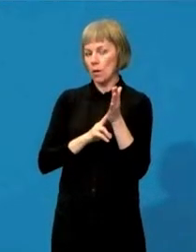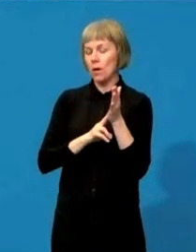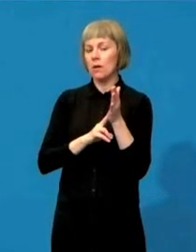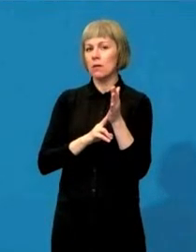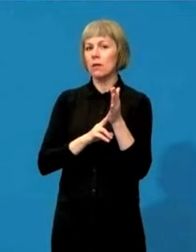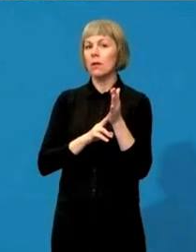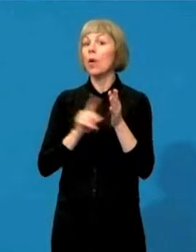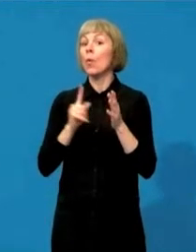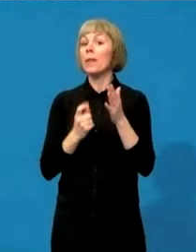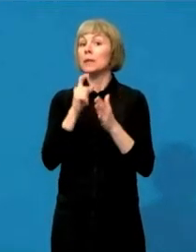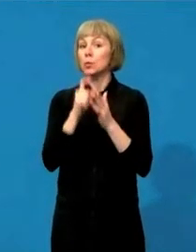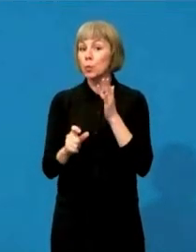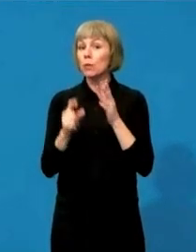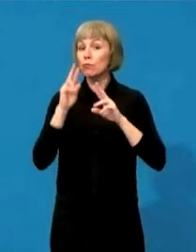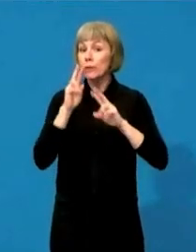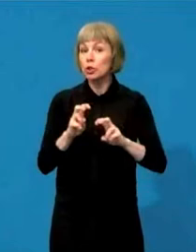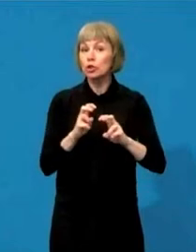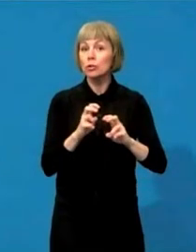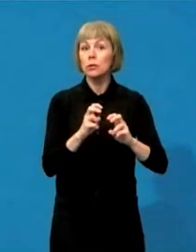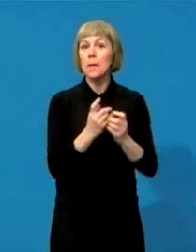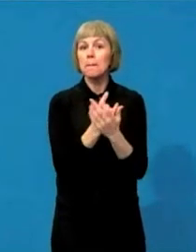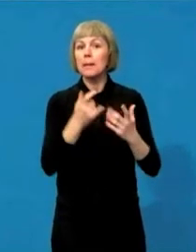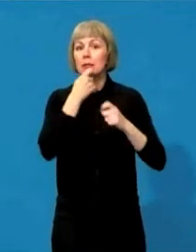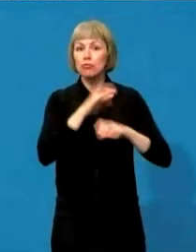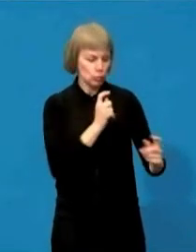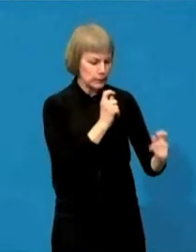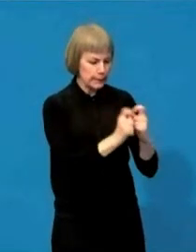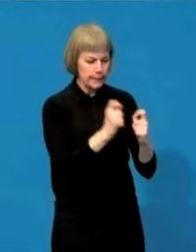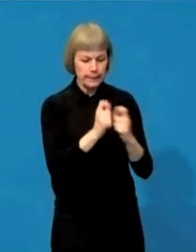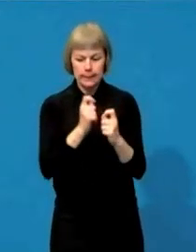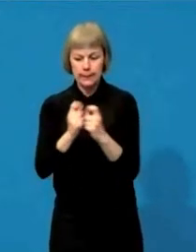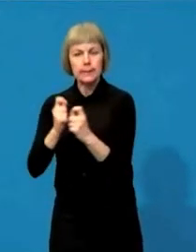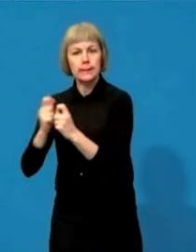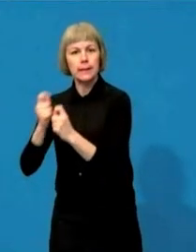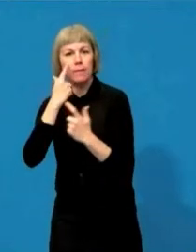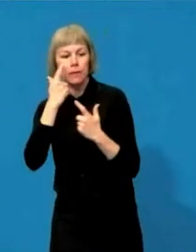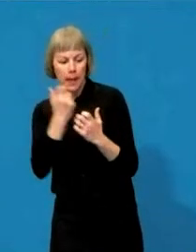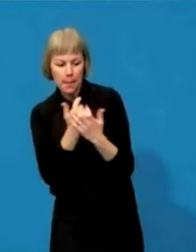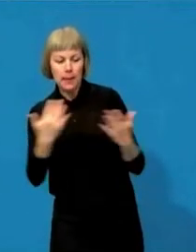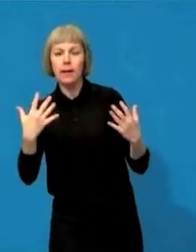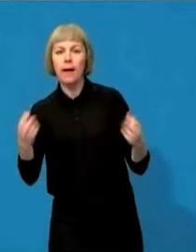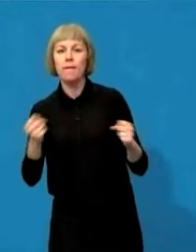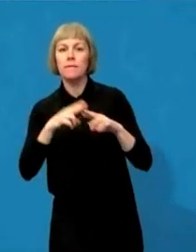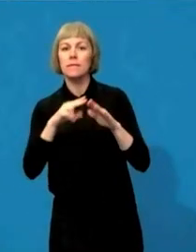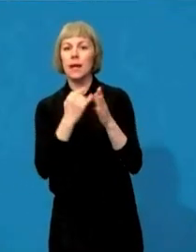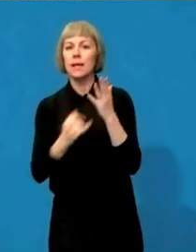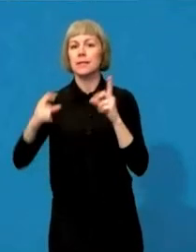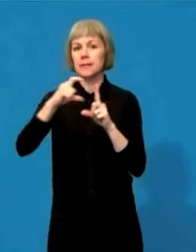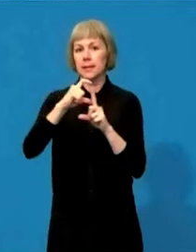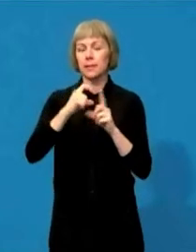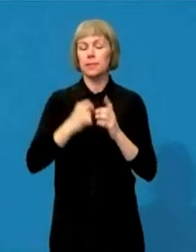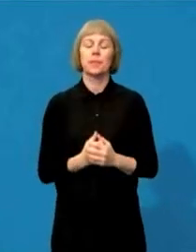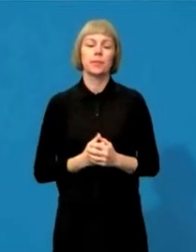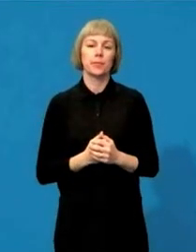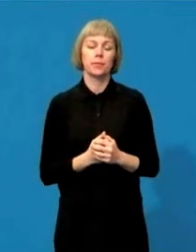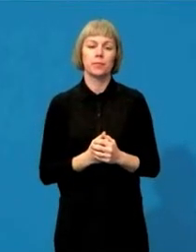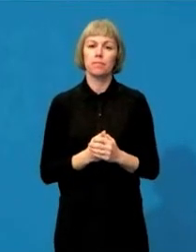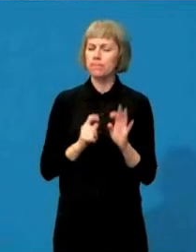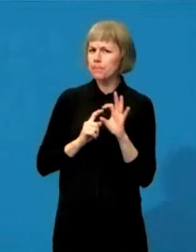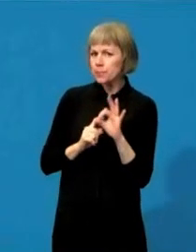What were the conclusions of that study as to the prevalence of this particular